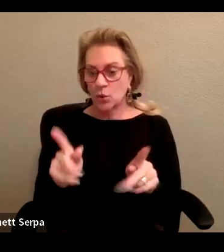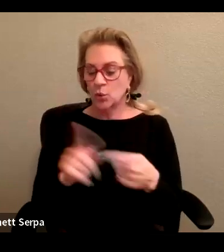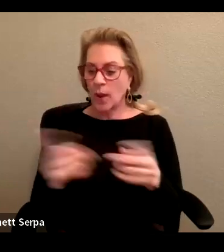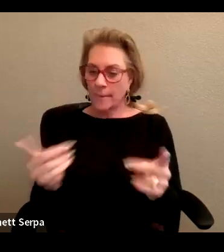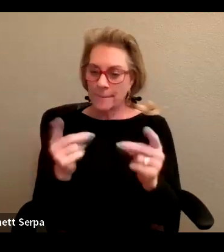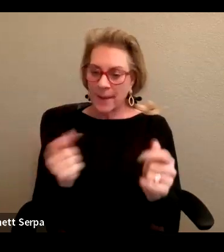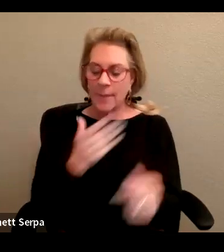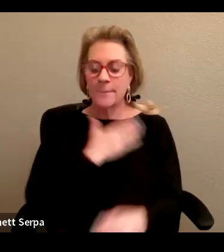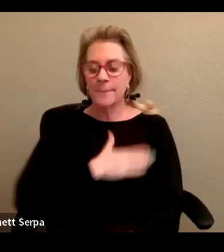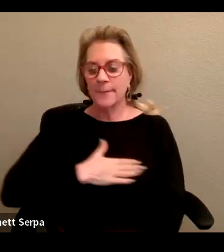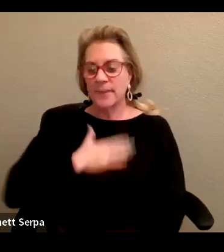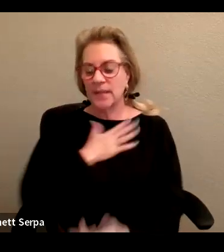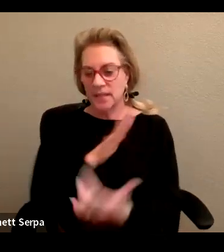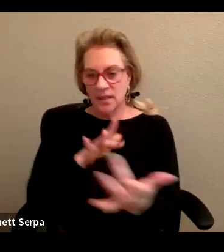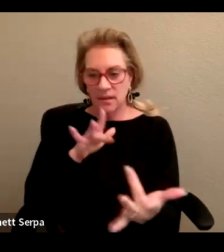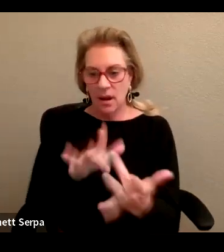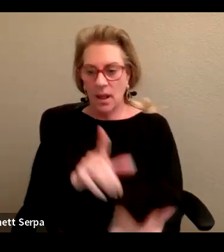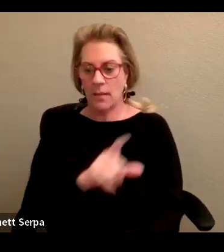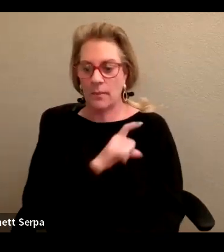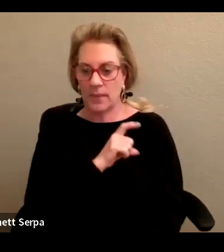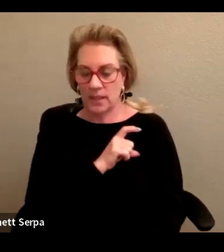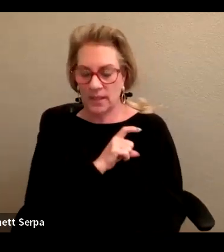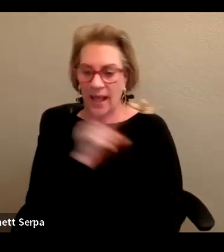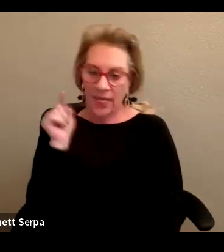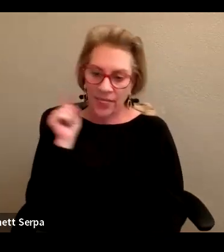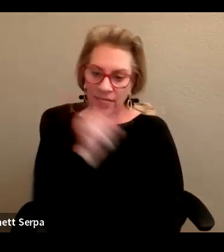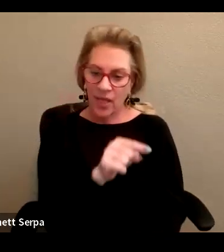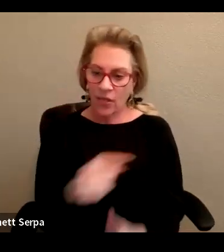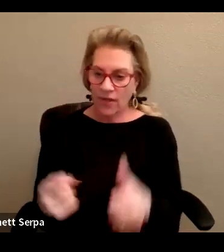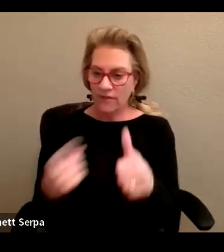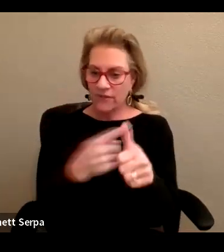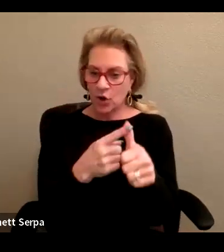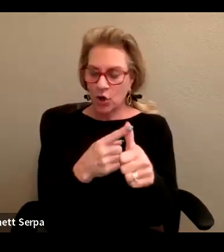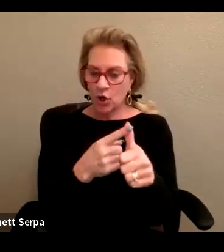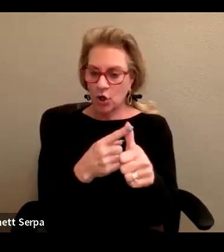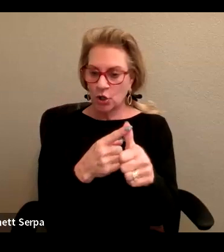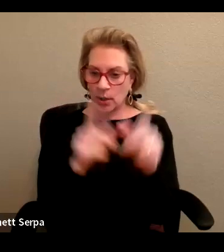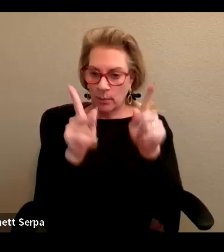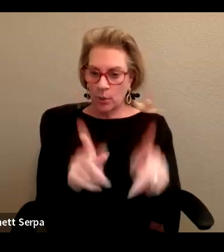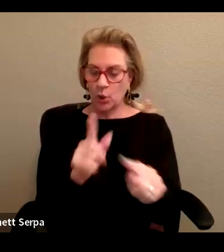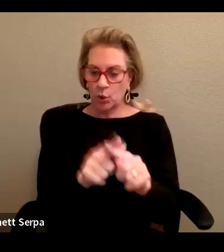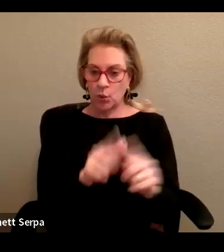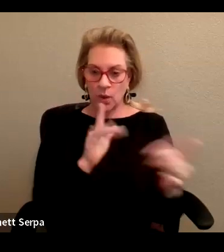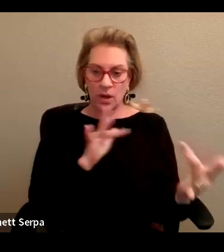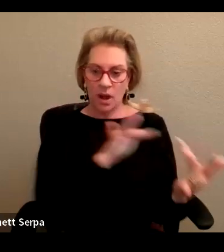contact law enforcement as they are the first line of defense against hate crimes if you are